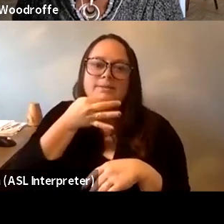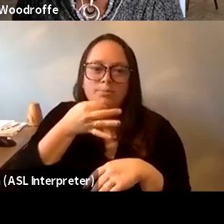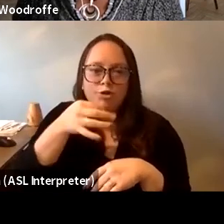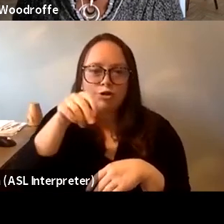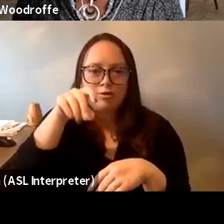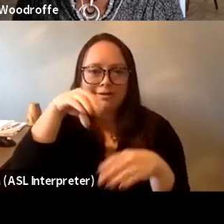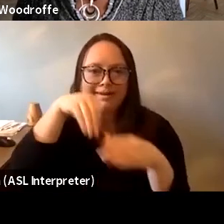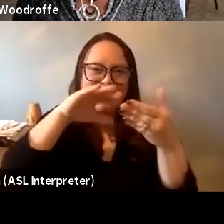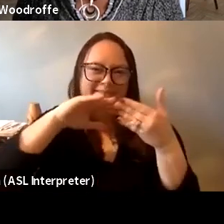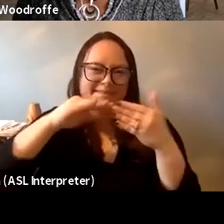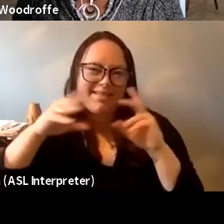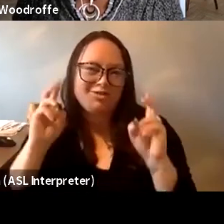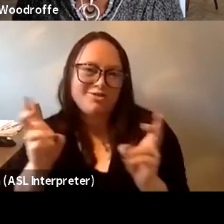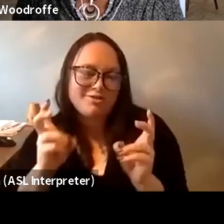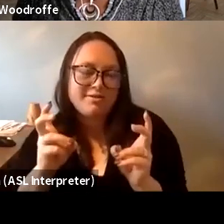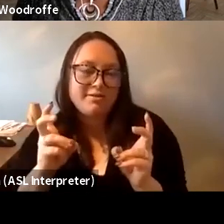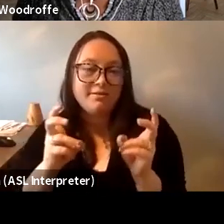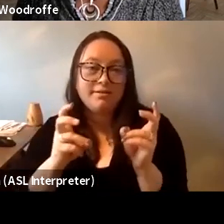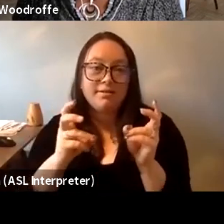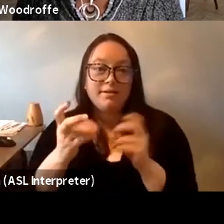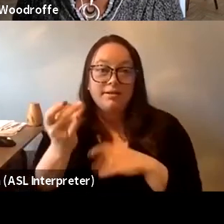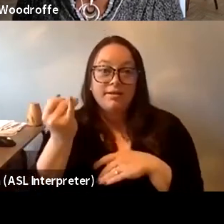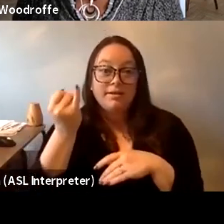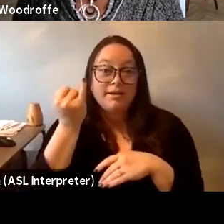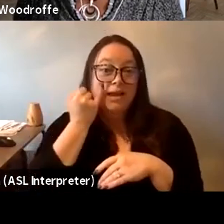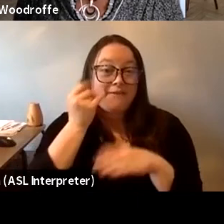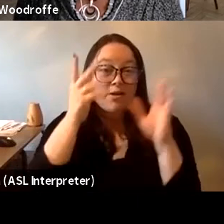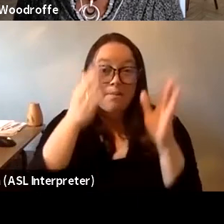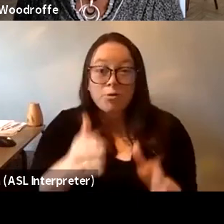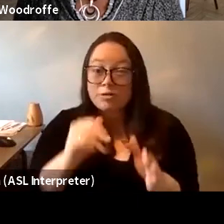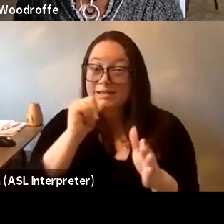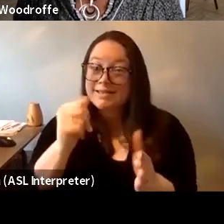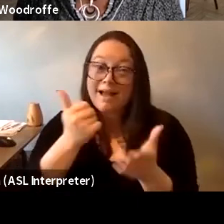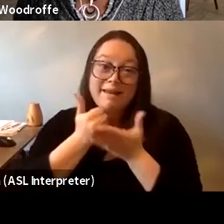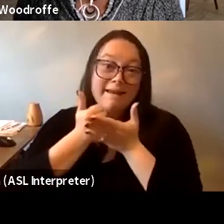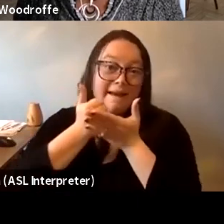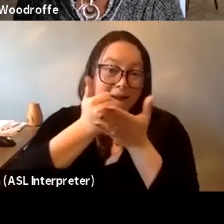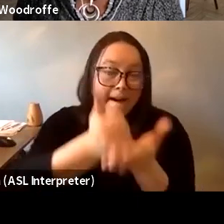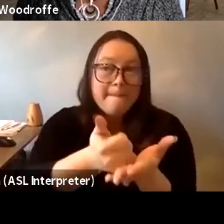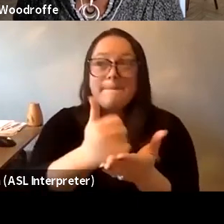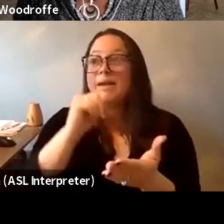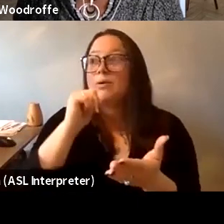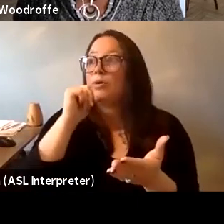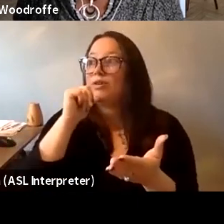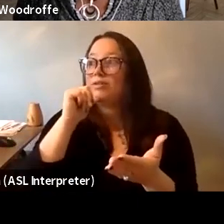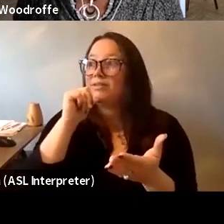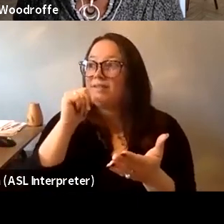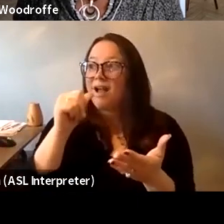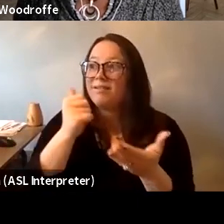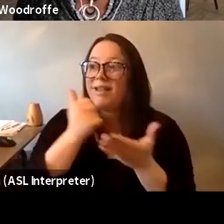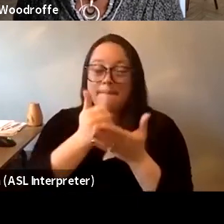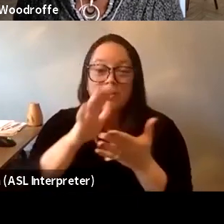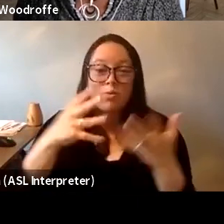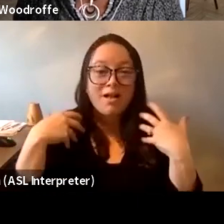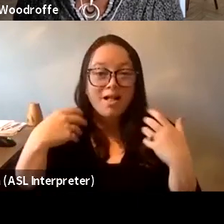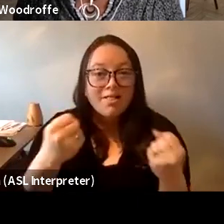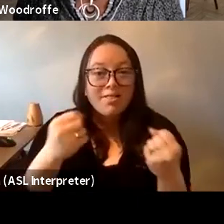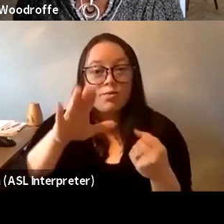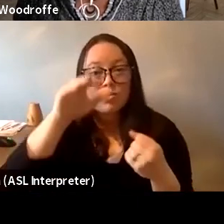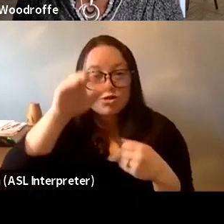you nurture your child, get rid of them, because it's not worth your sanity, it's not worth your time. And I find myself